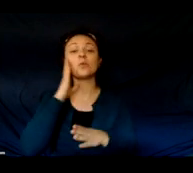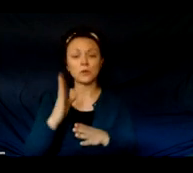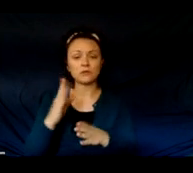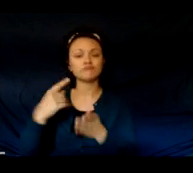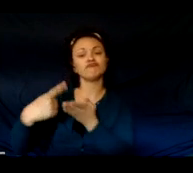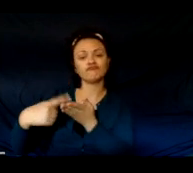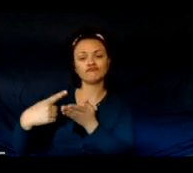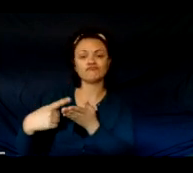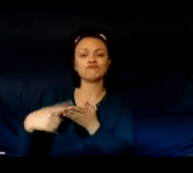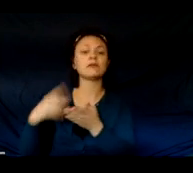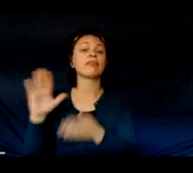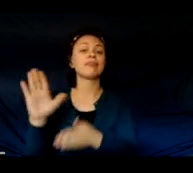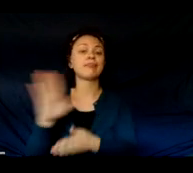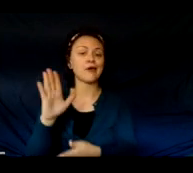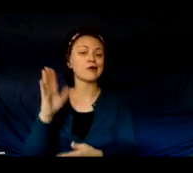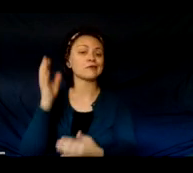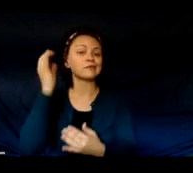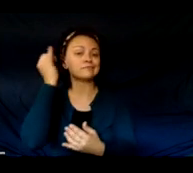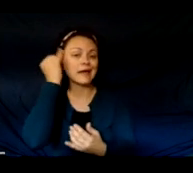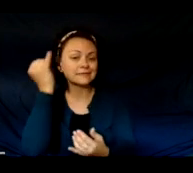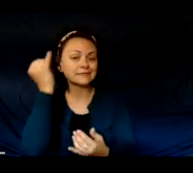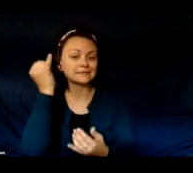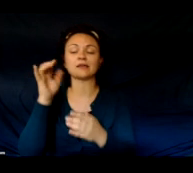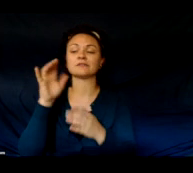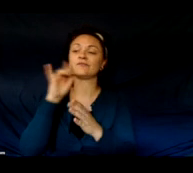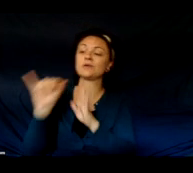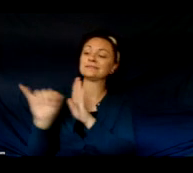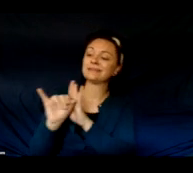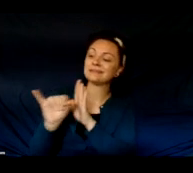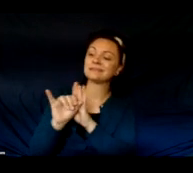identity and pride, and how research can